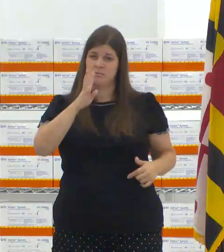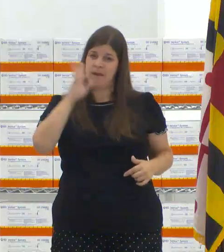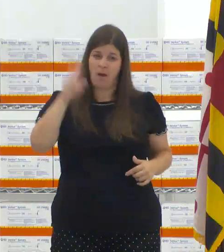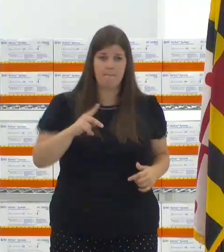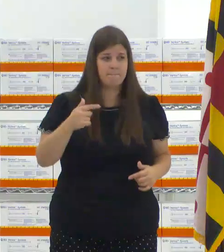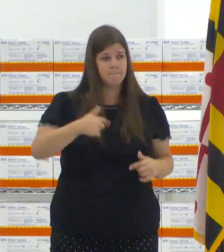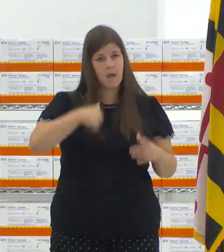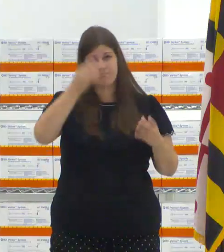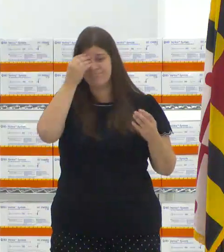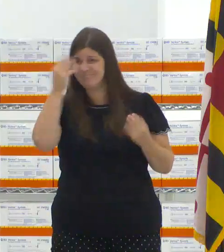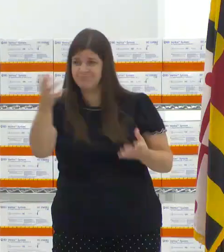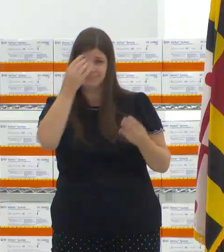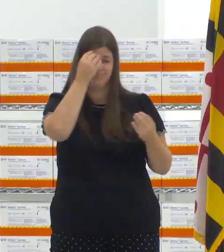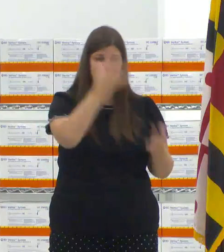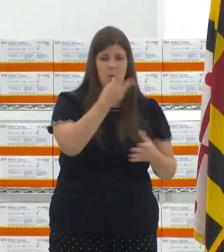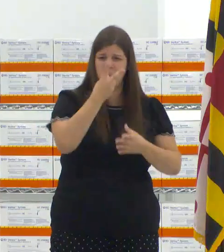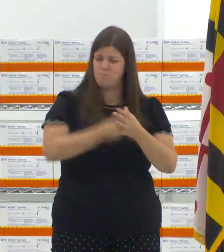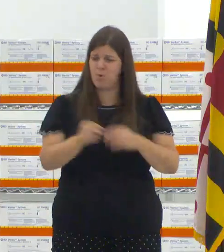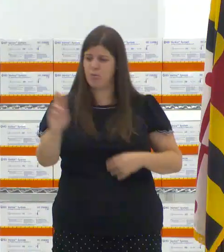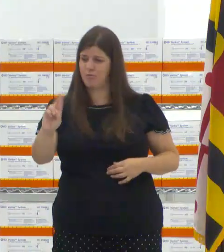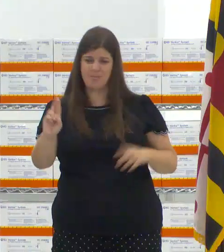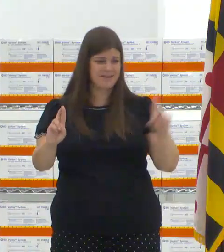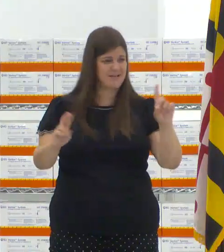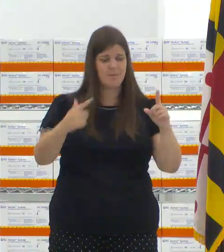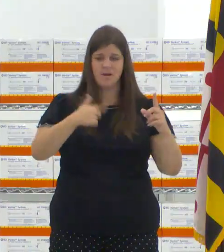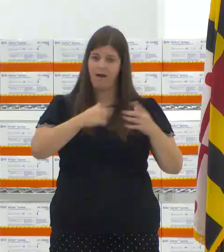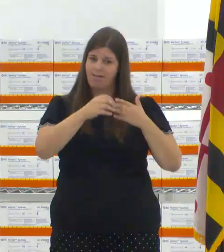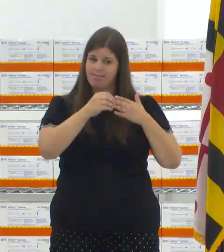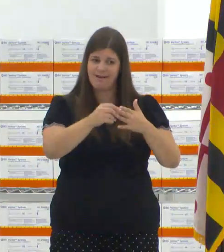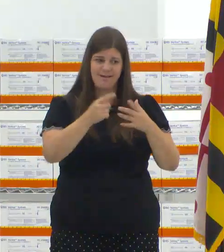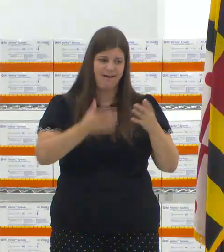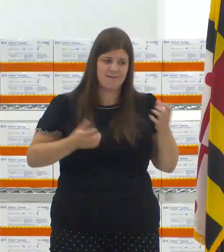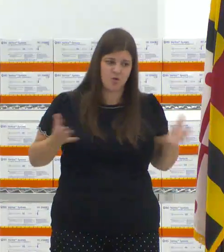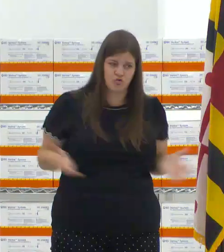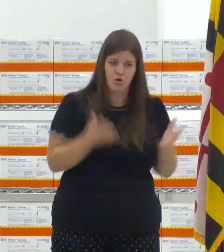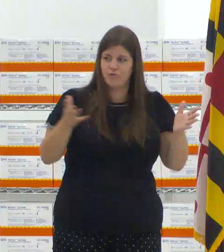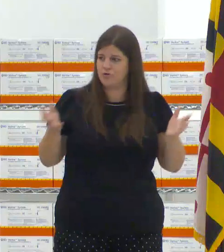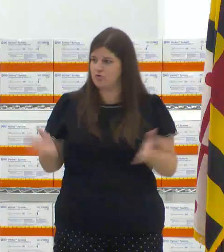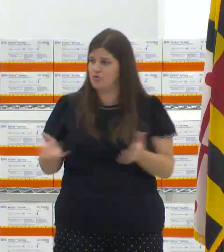ground here, You know, so I'm not going to break any new I've probably been more critical of the President on the lack of